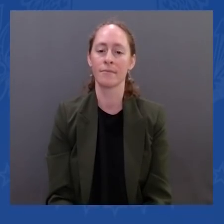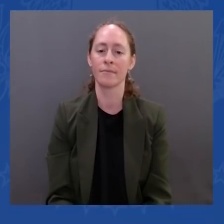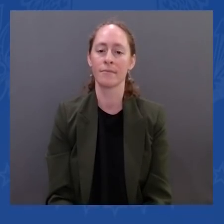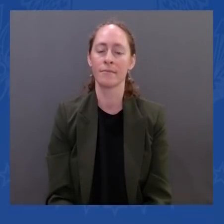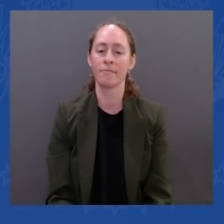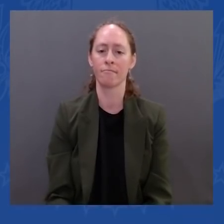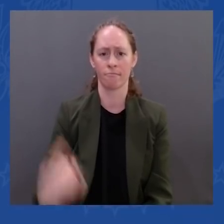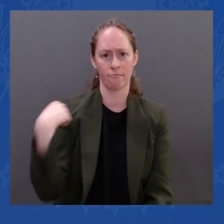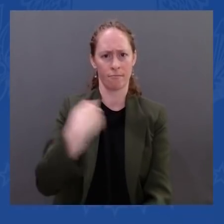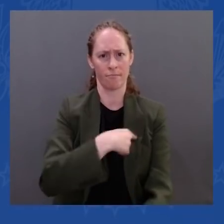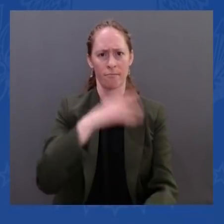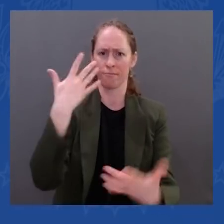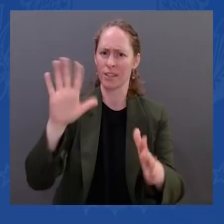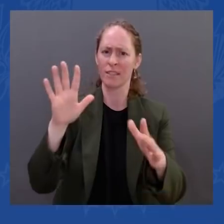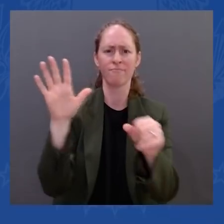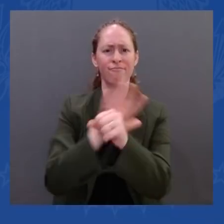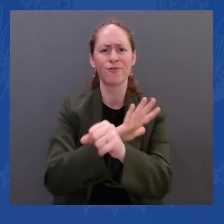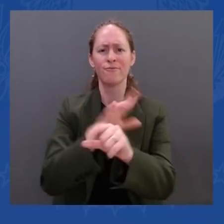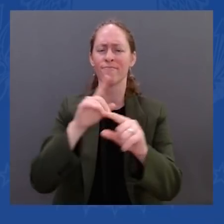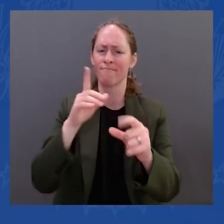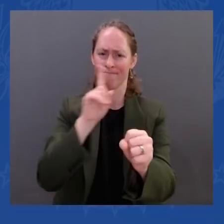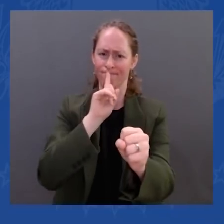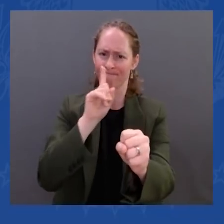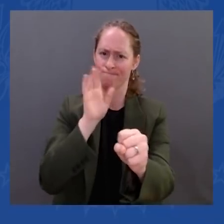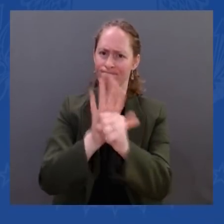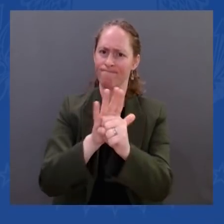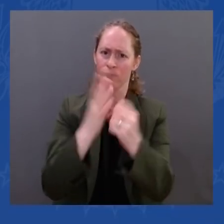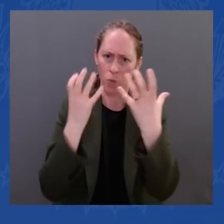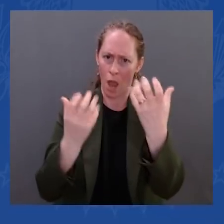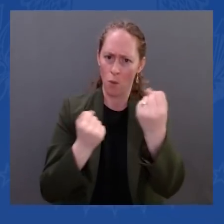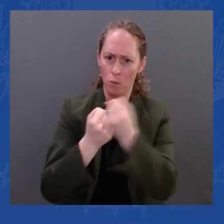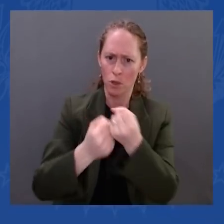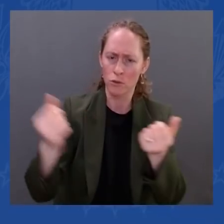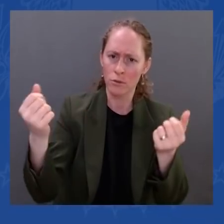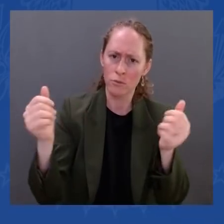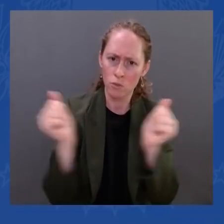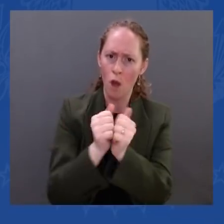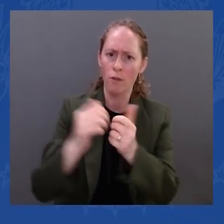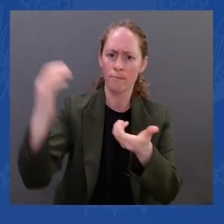Indo-Pacific that creates opportunity and prosperity for all the people in the region.